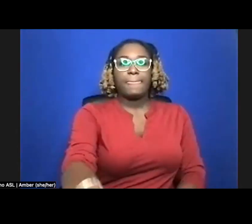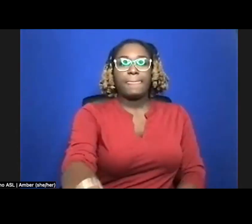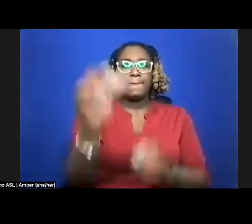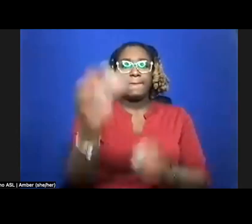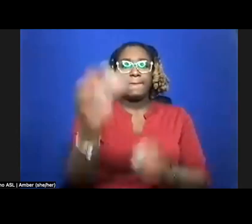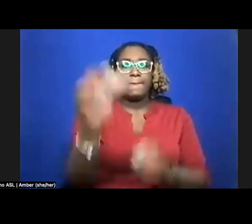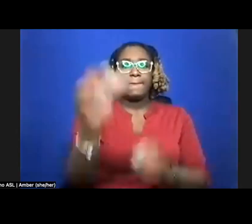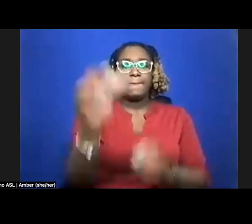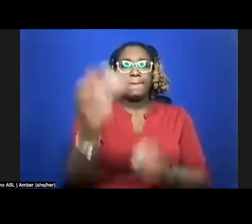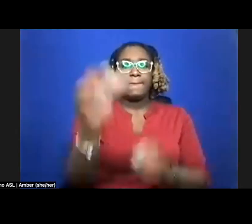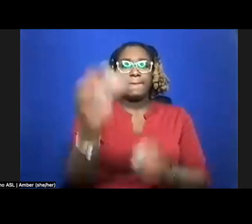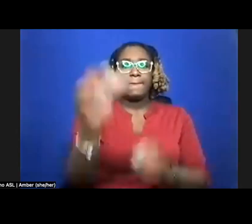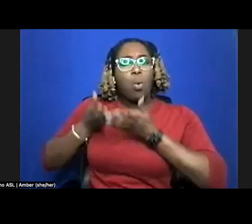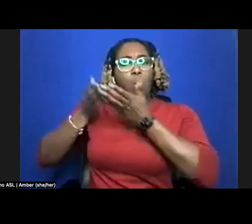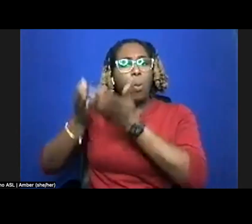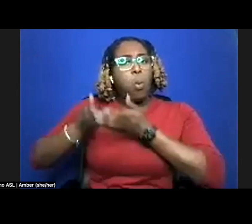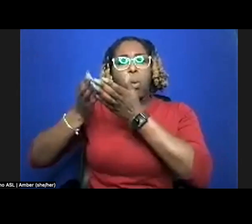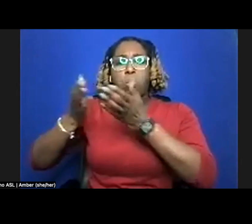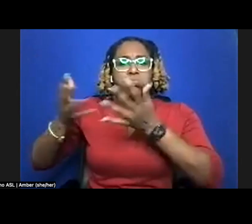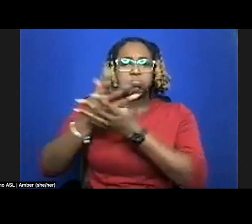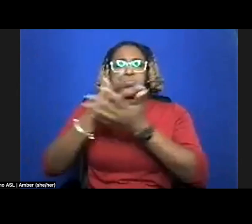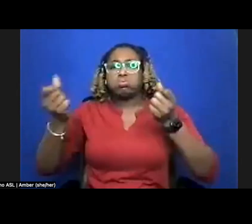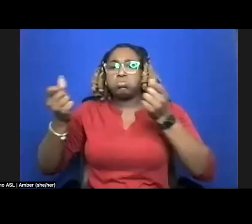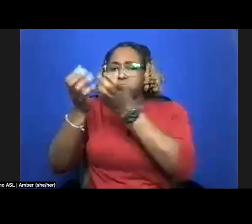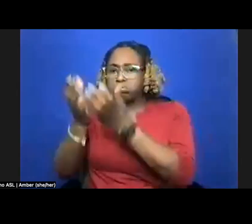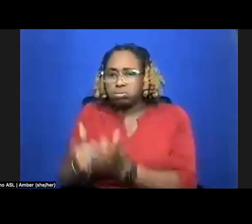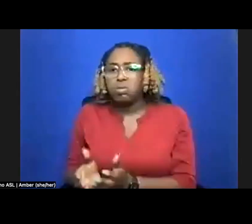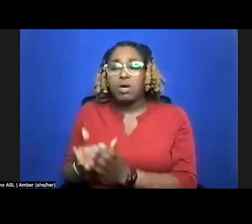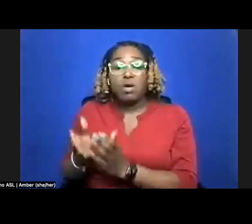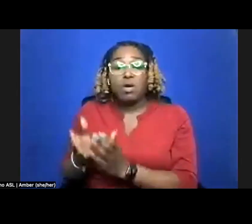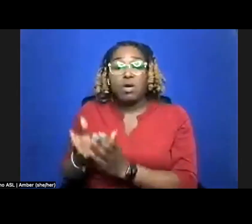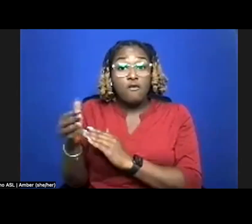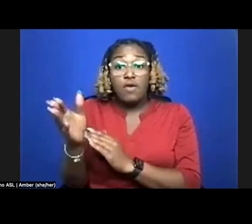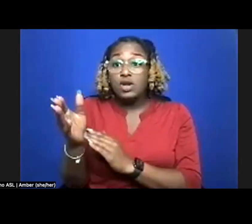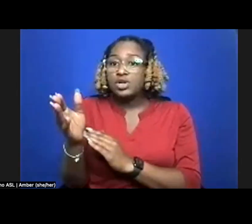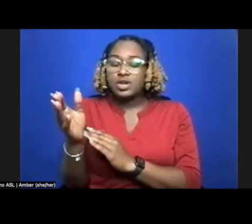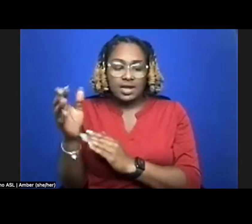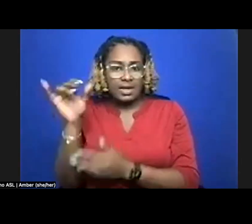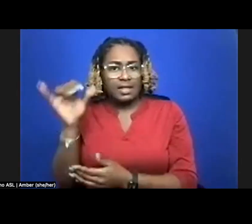fishkin of prophetic proportions gloat gleeful praise of ships saddled to sand.